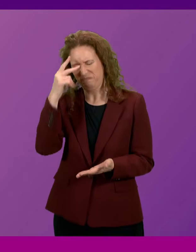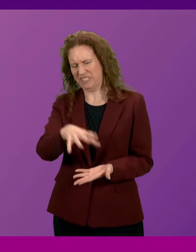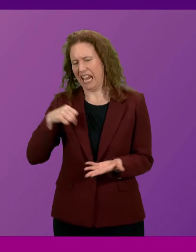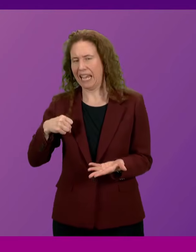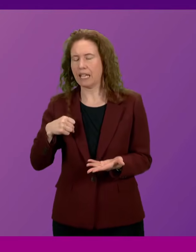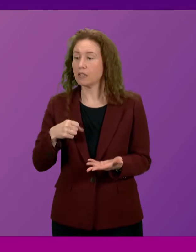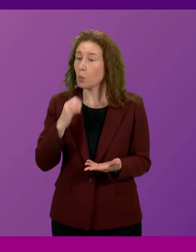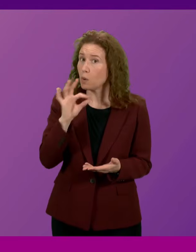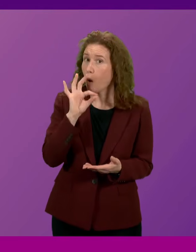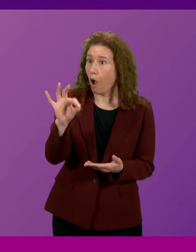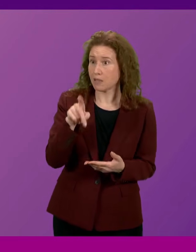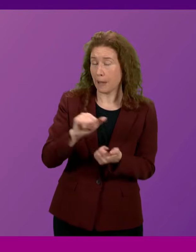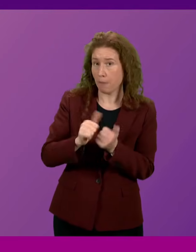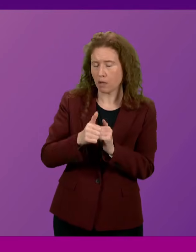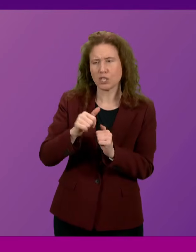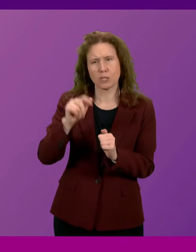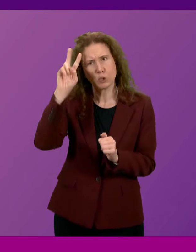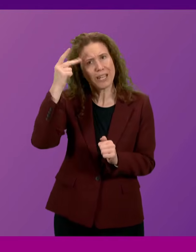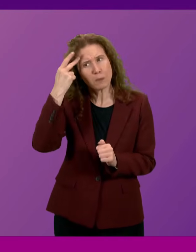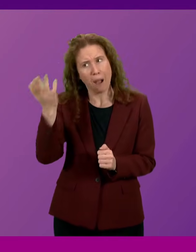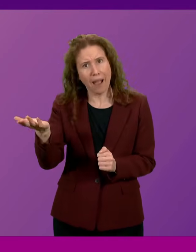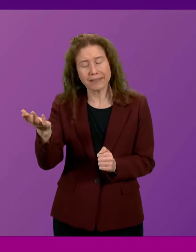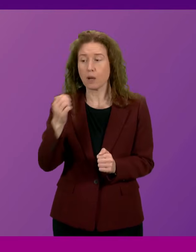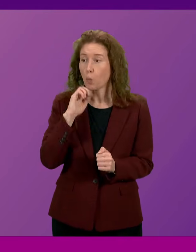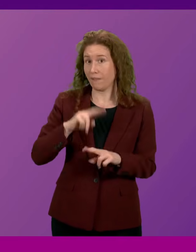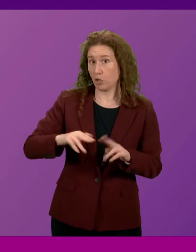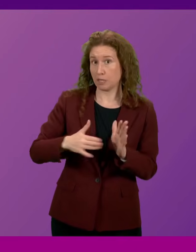ask the health and social care partnership to reverse that decision and will he investigate